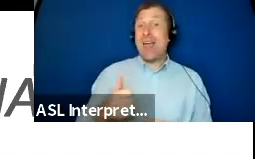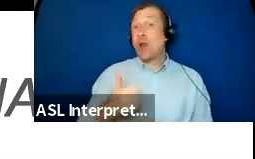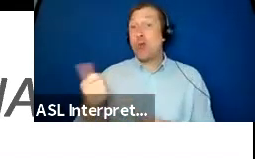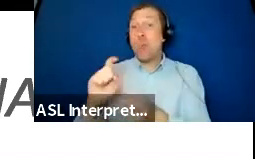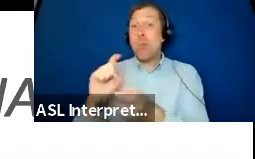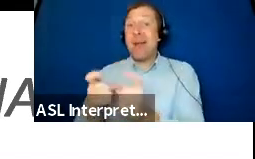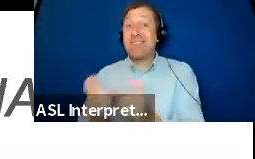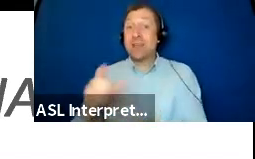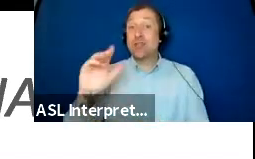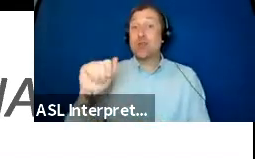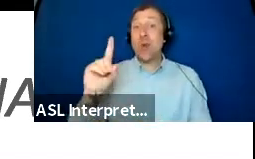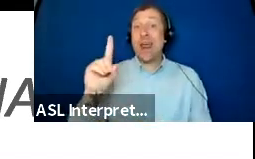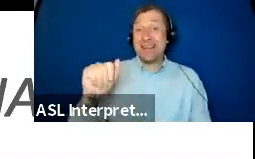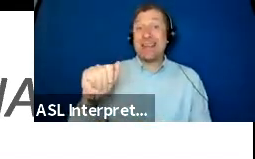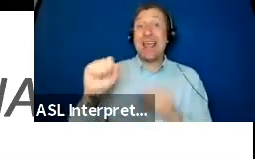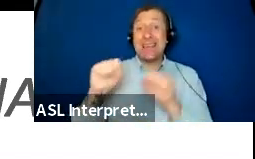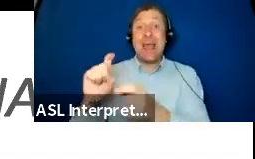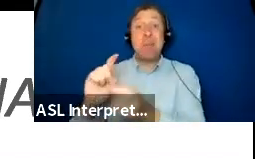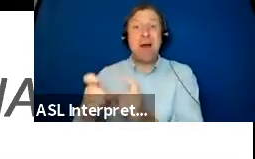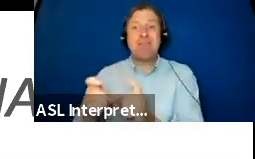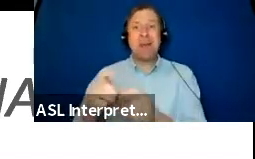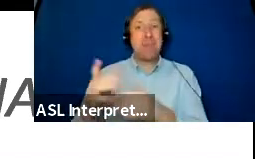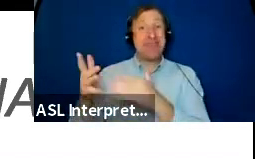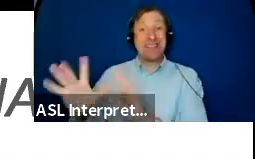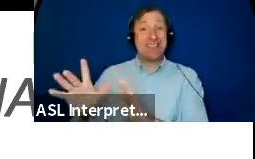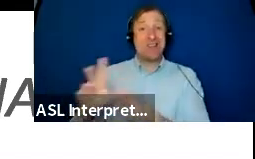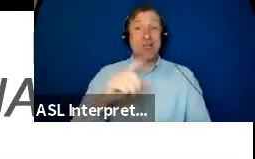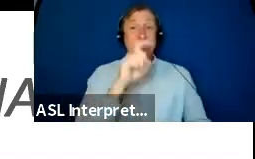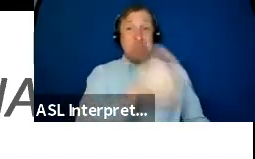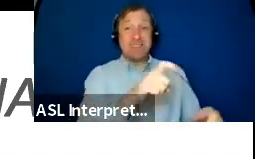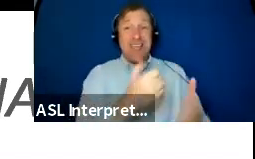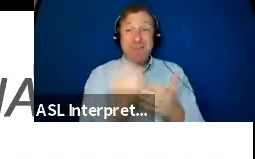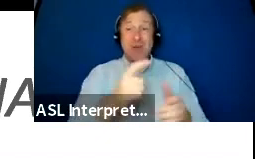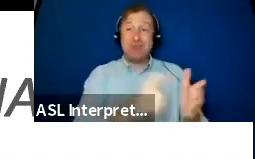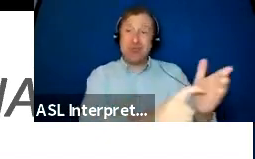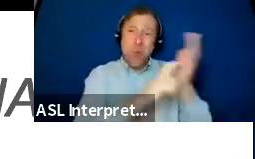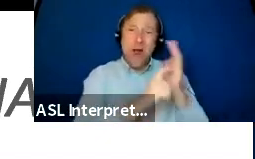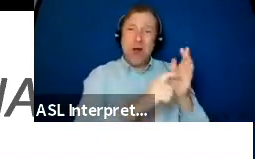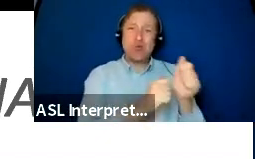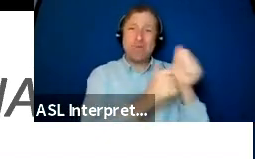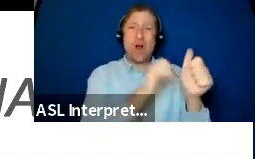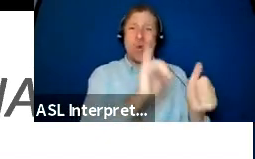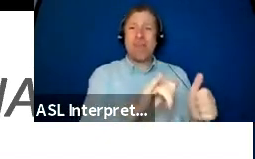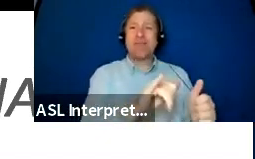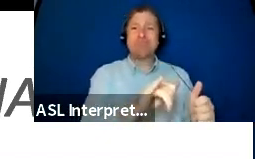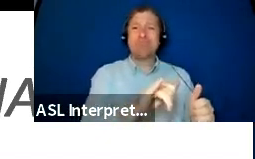there are no exceptions to the safety protocols and everyone is required to follow them. And when I say legitimate ADA-based